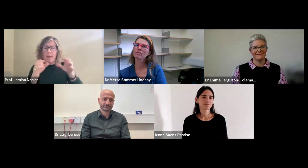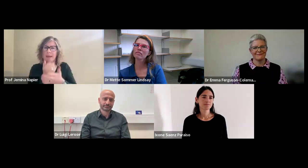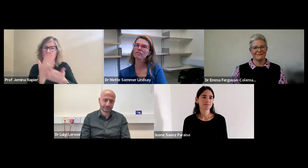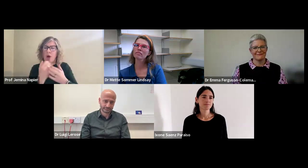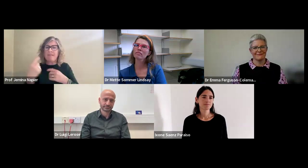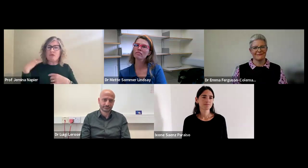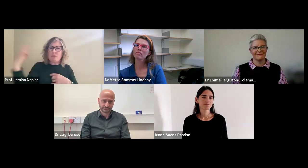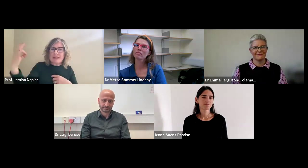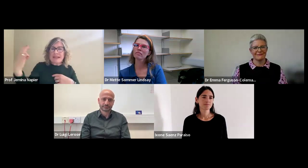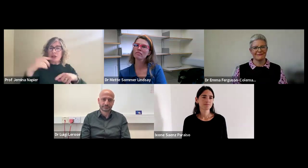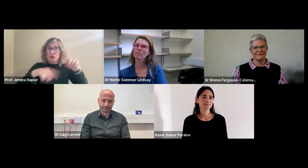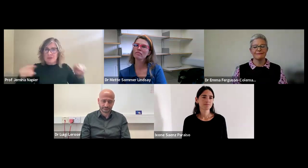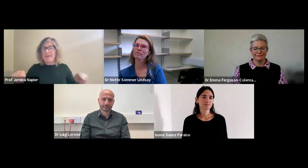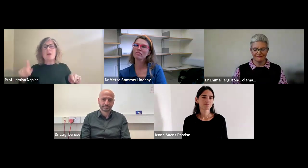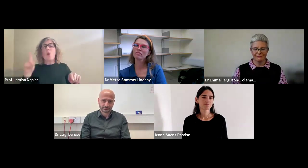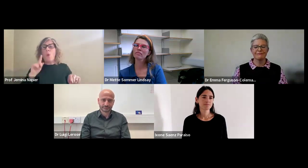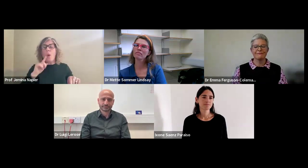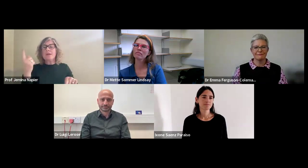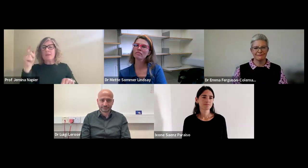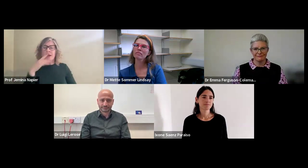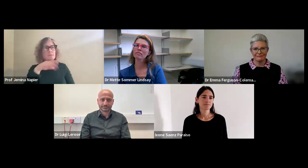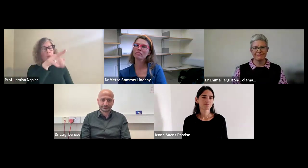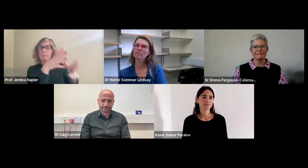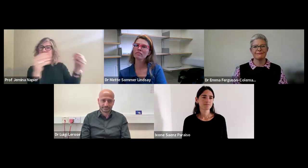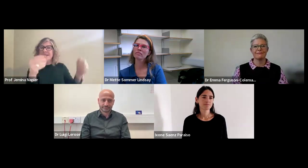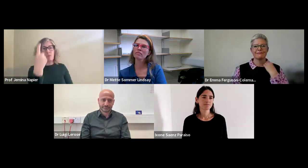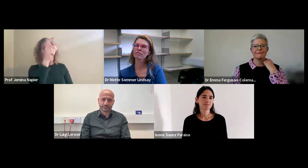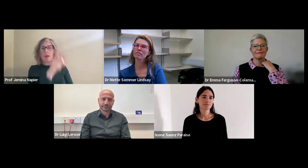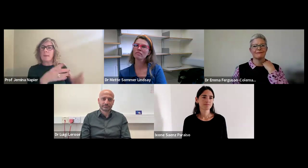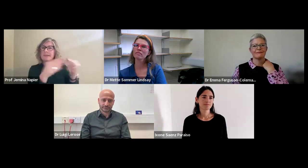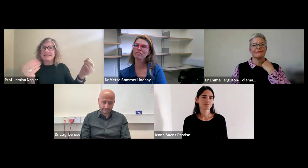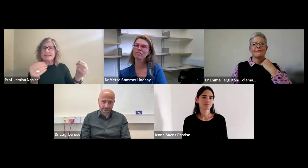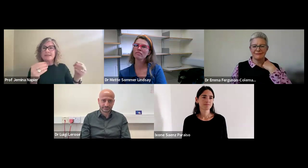up those policies and their practices to ensure appropriate representation.